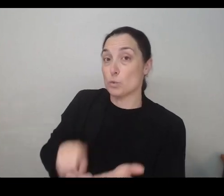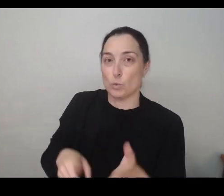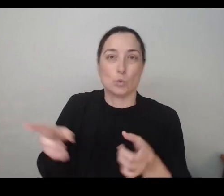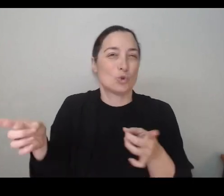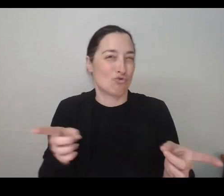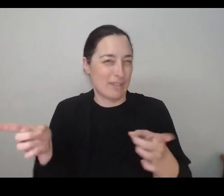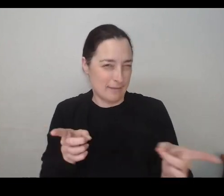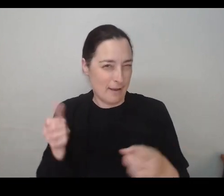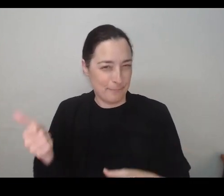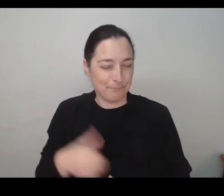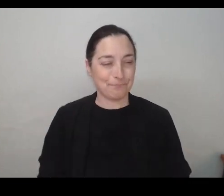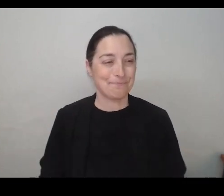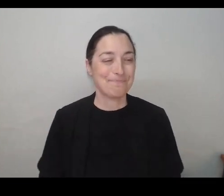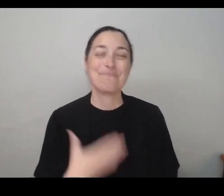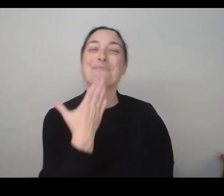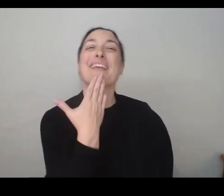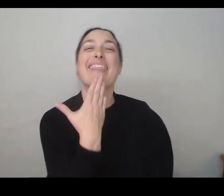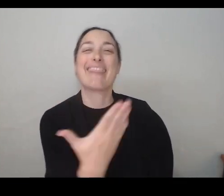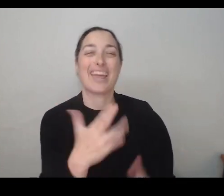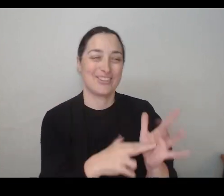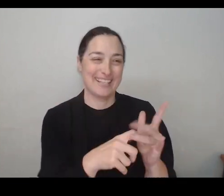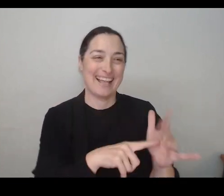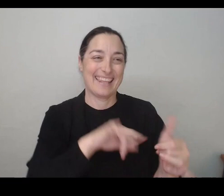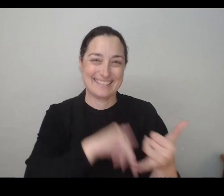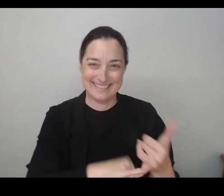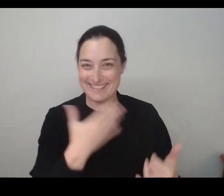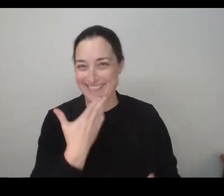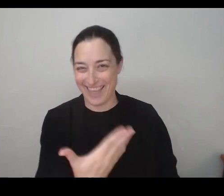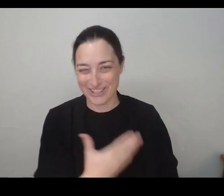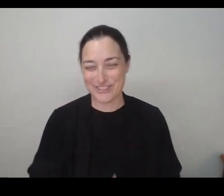Thank you very much, Nicholas. (audience applauds)